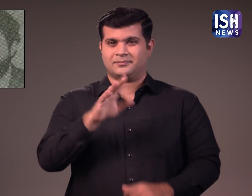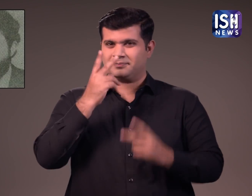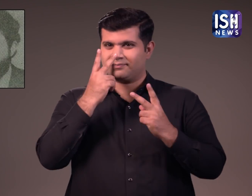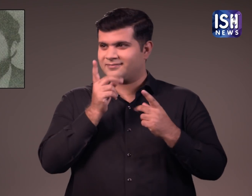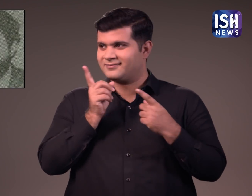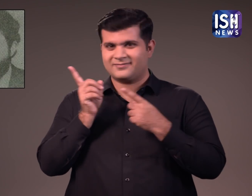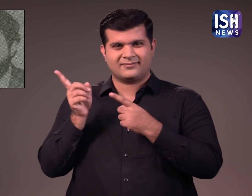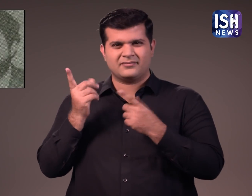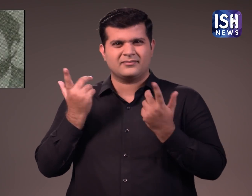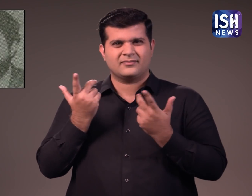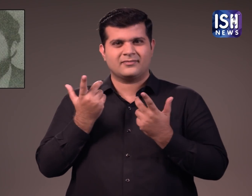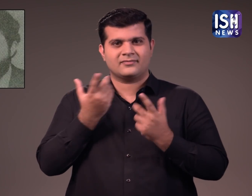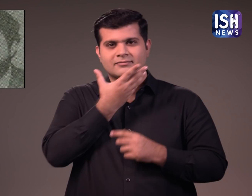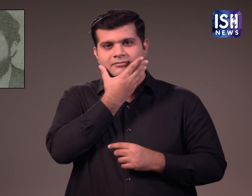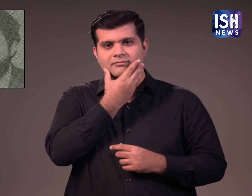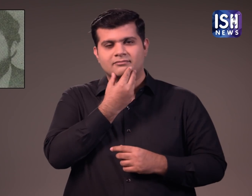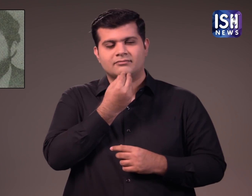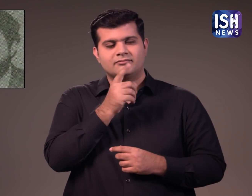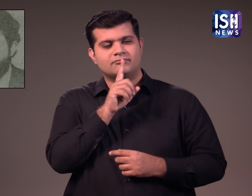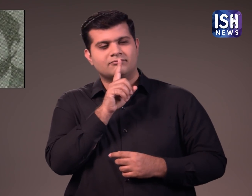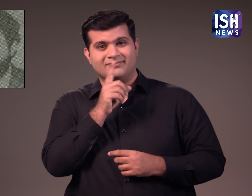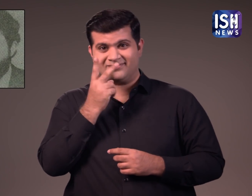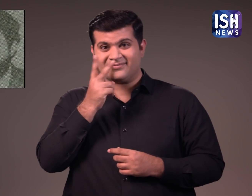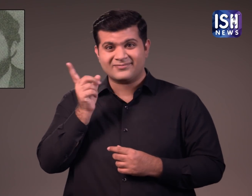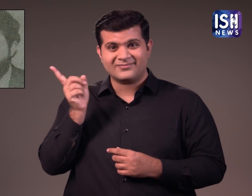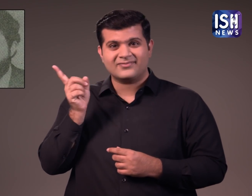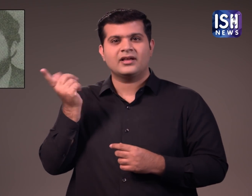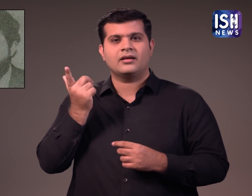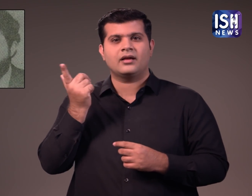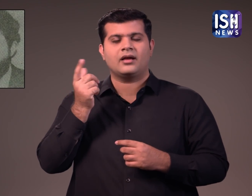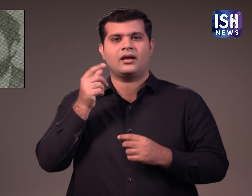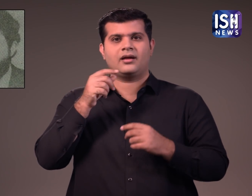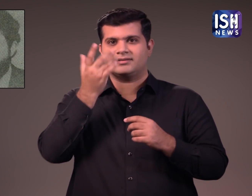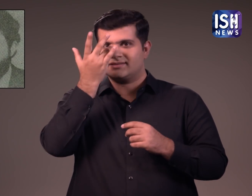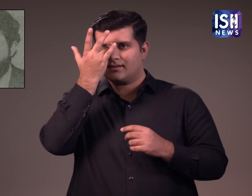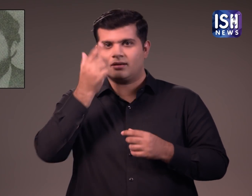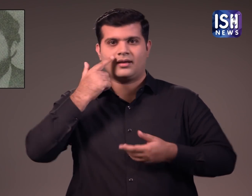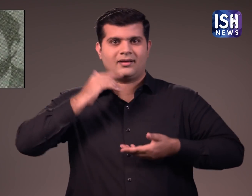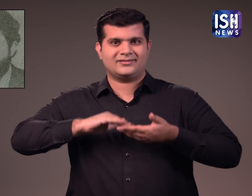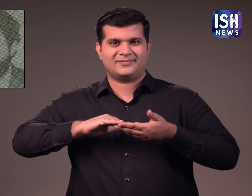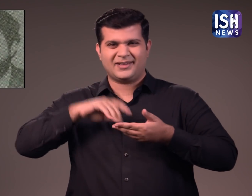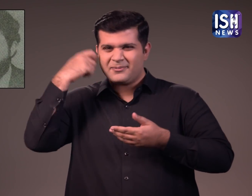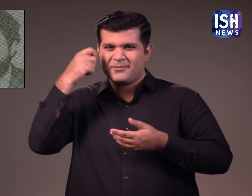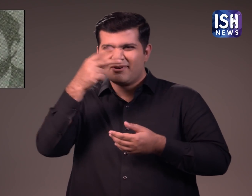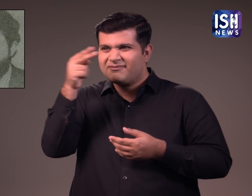This was Sharda's husband, who was a quiet character in the film